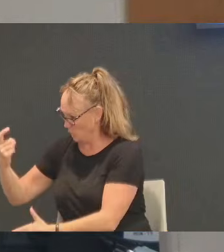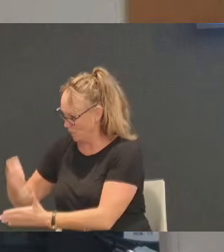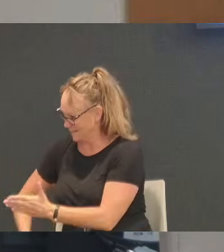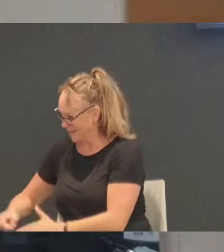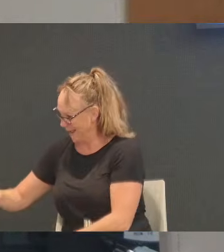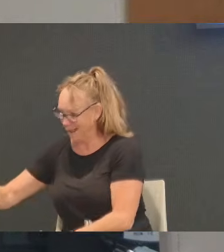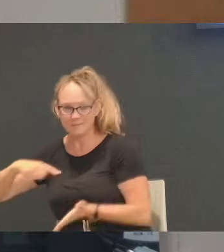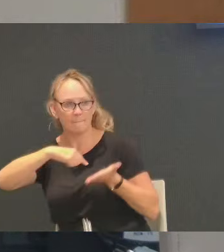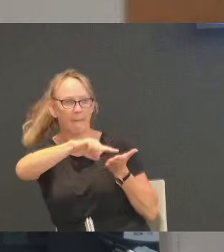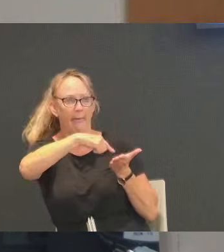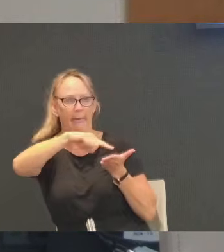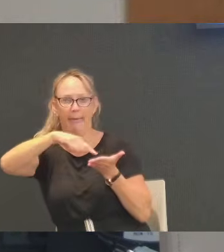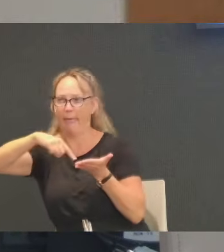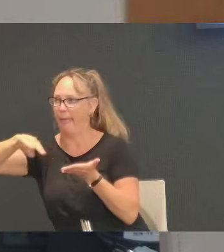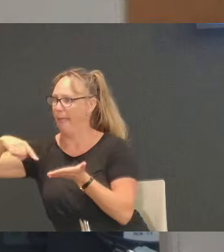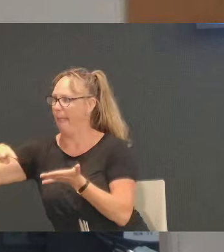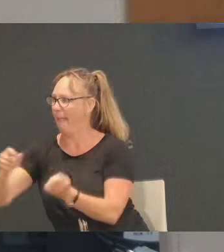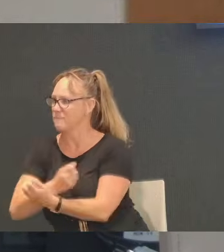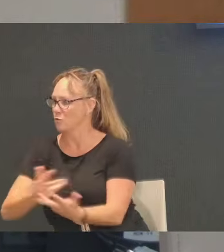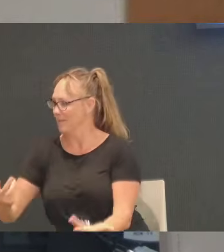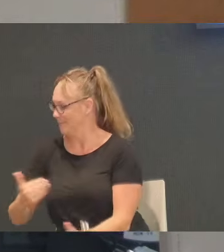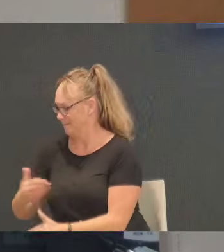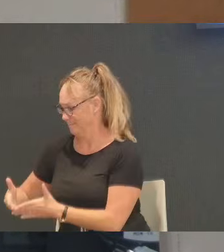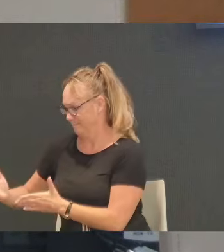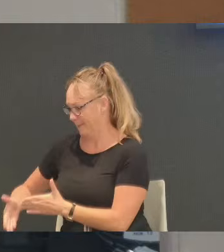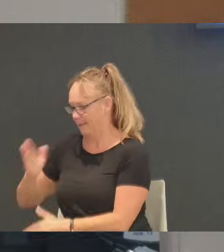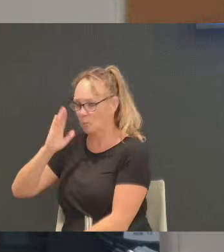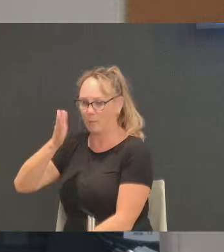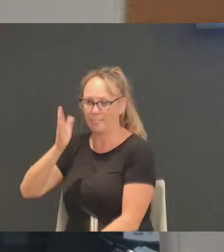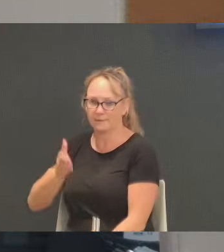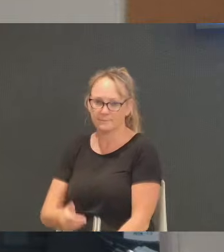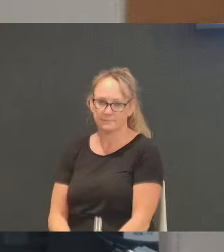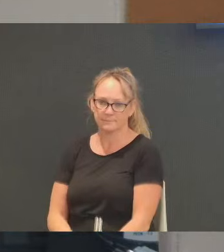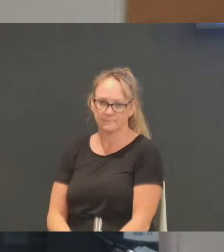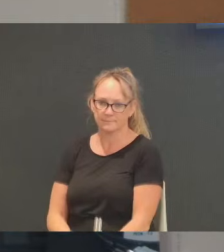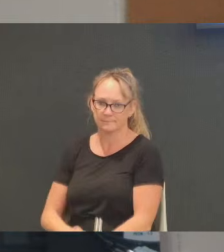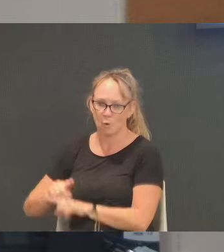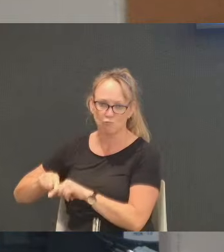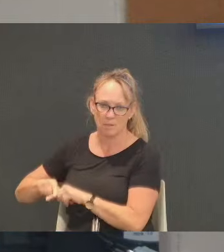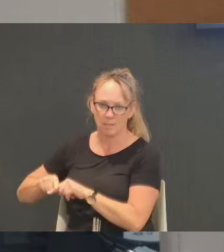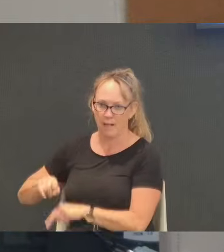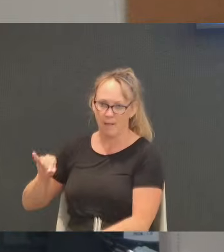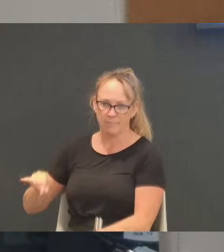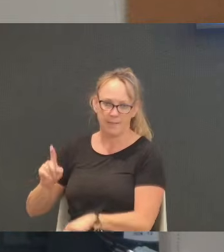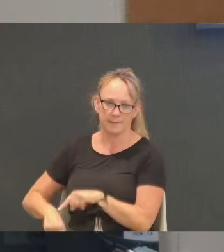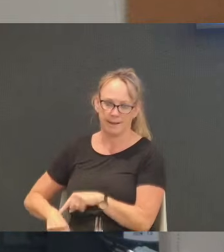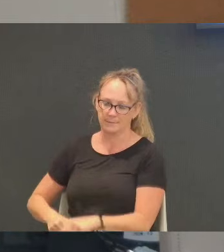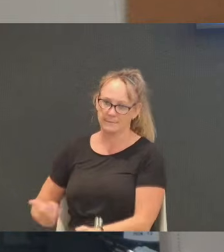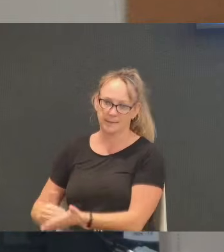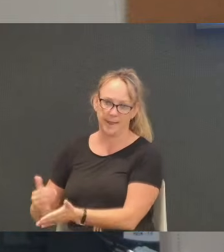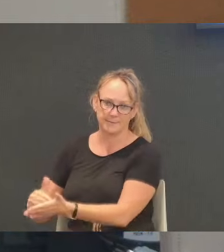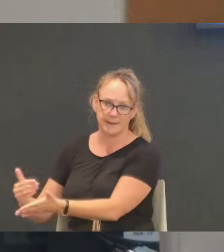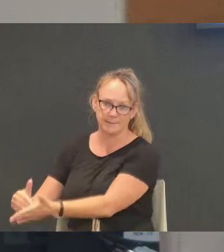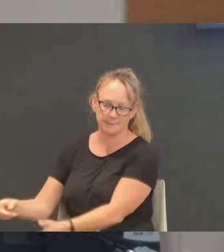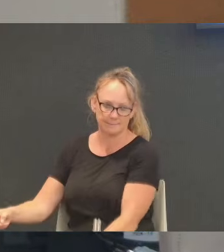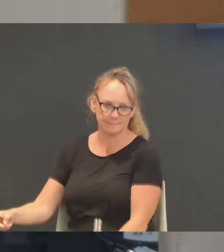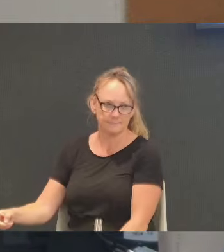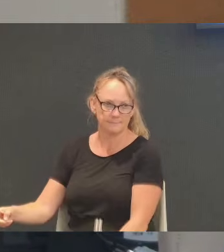coming to an end eventually. And so I think as a county we can think futuristically, put our heads